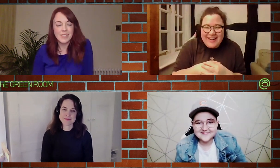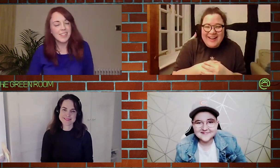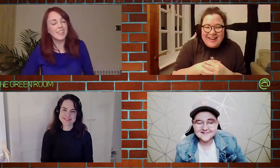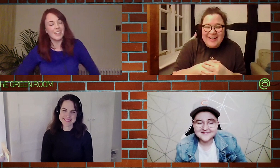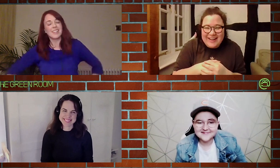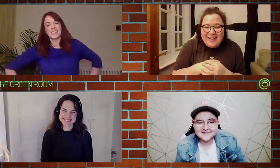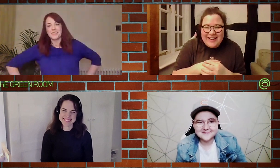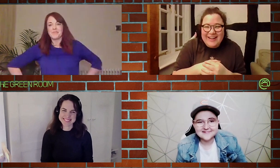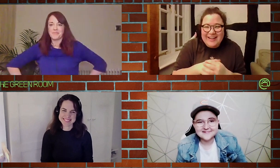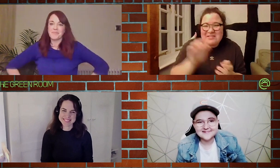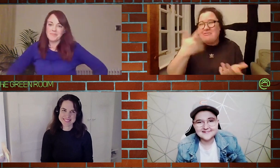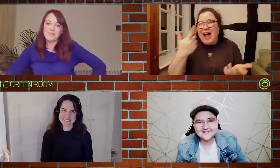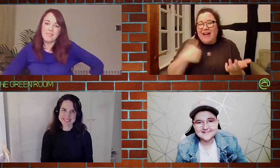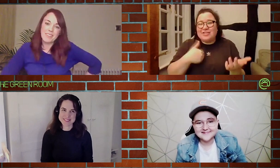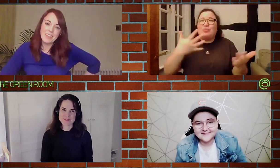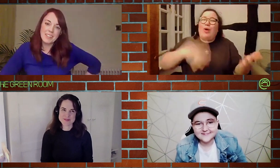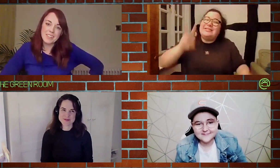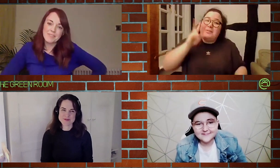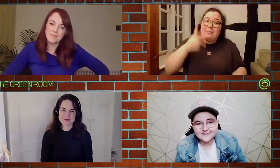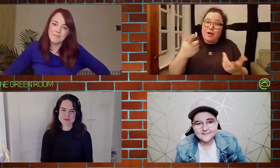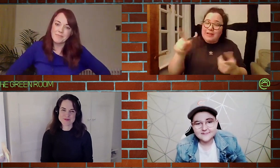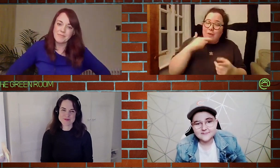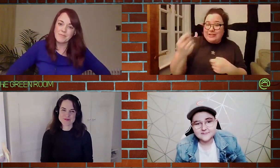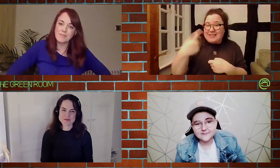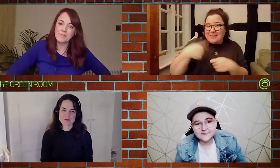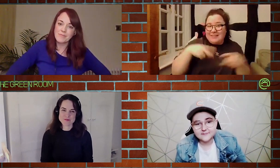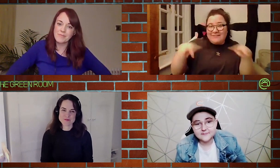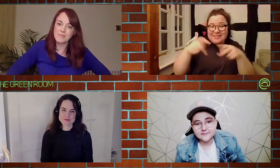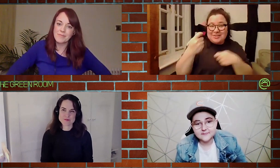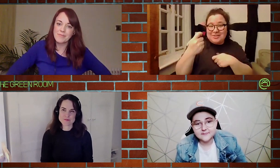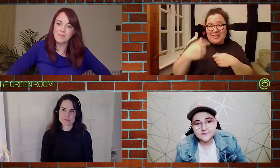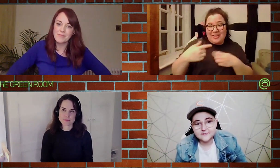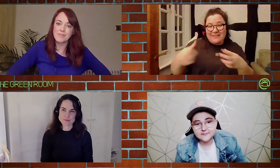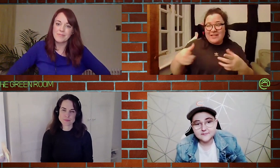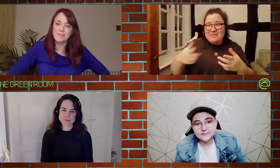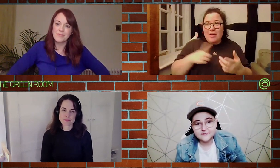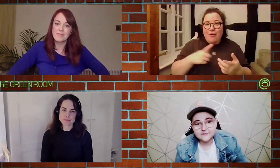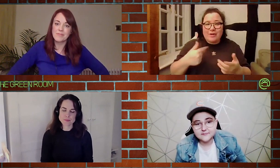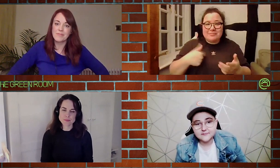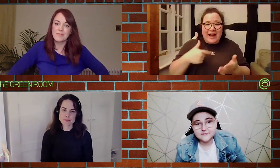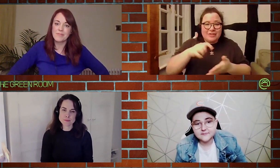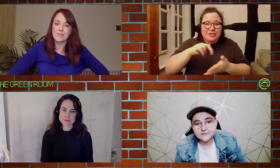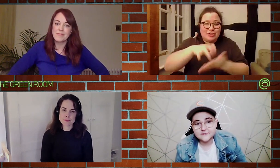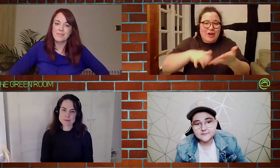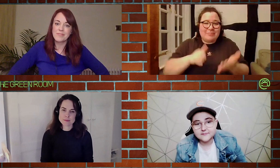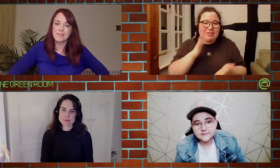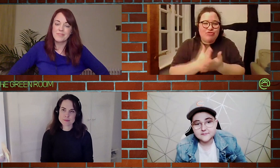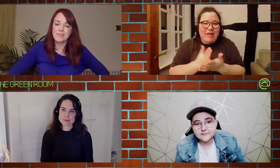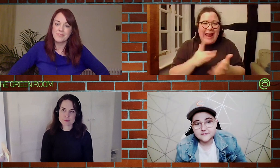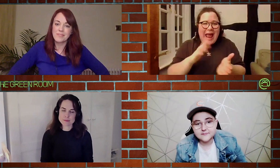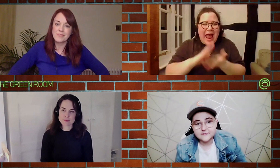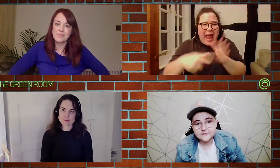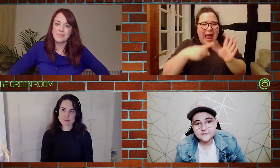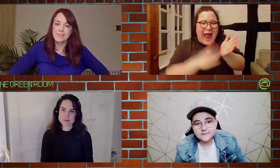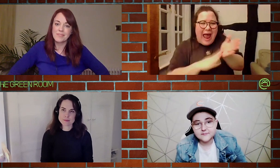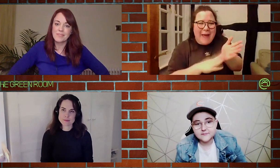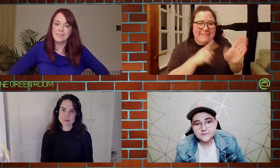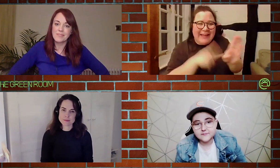So yeah. It's so lovely. They'll send me a video soon because my script